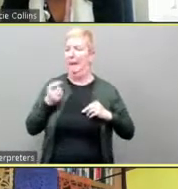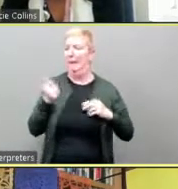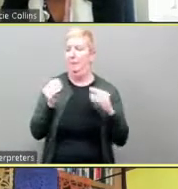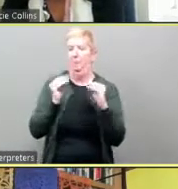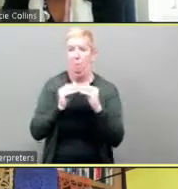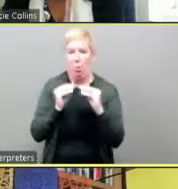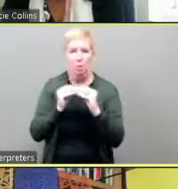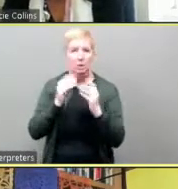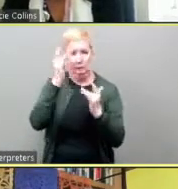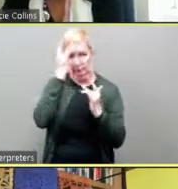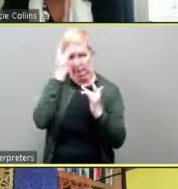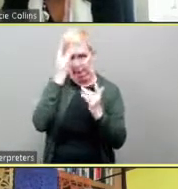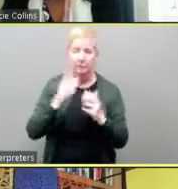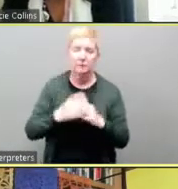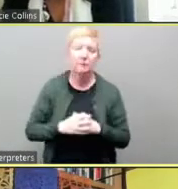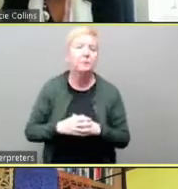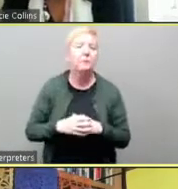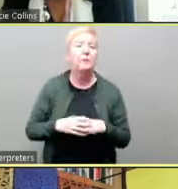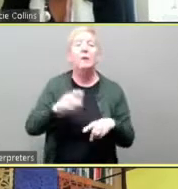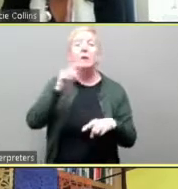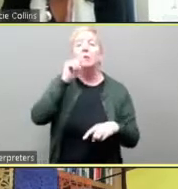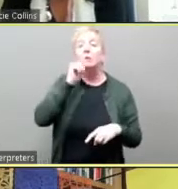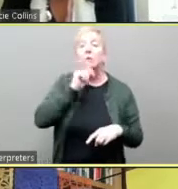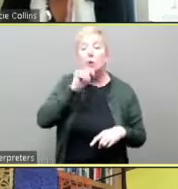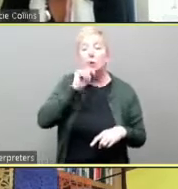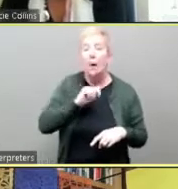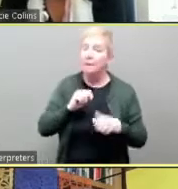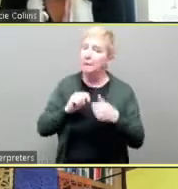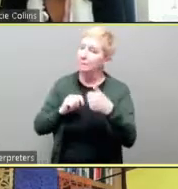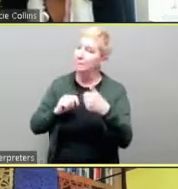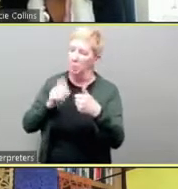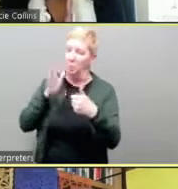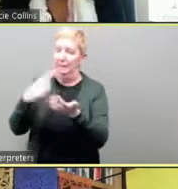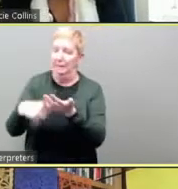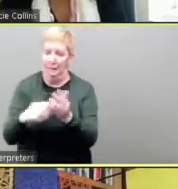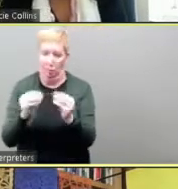turquoise locks in four weeks, I'll say a little bit more about that in a minute. Next slide please. Alice